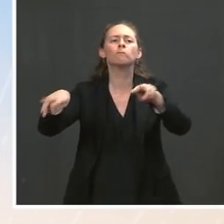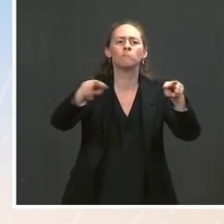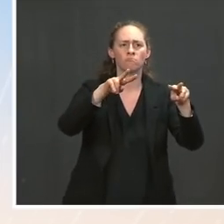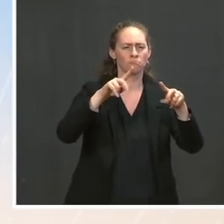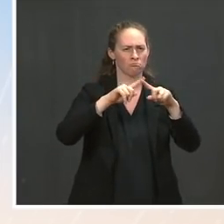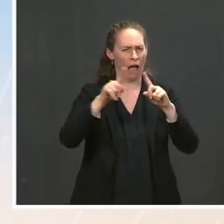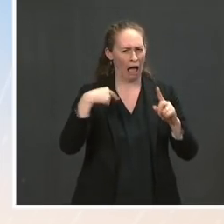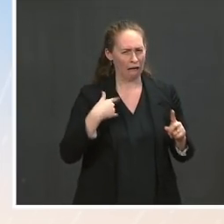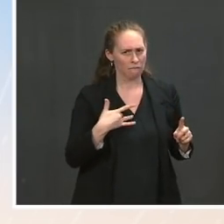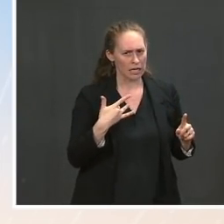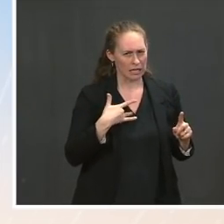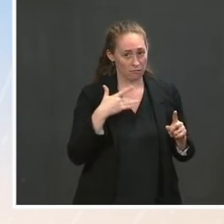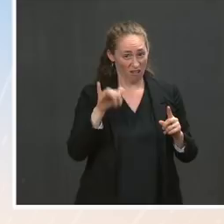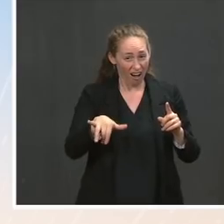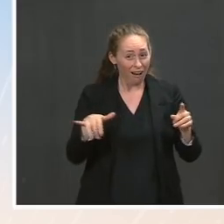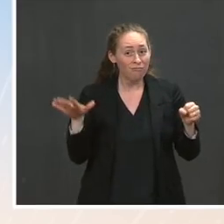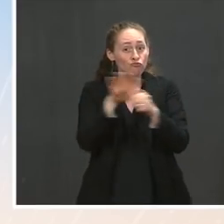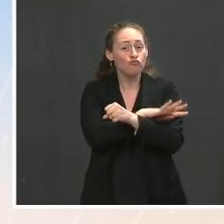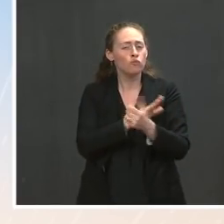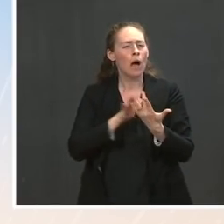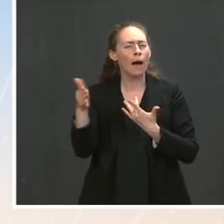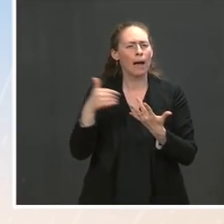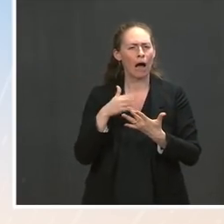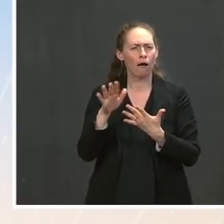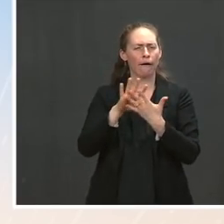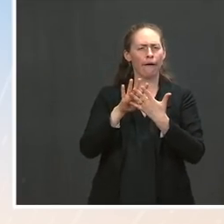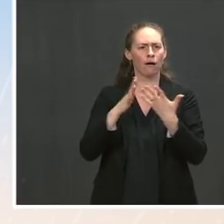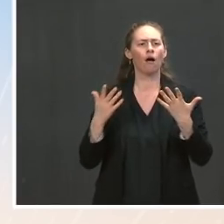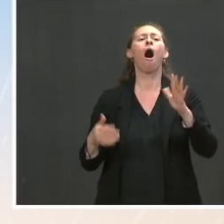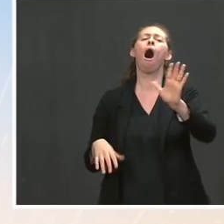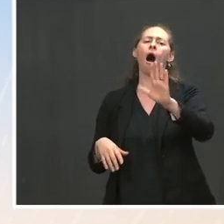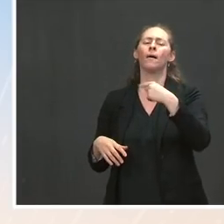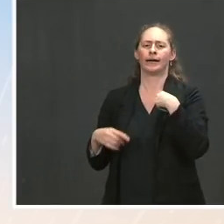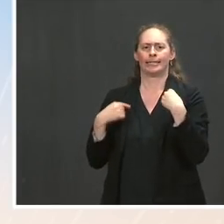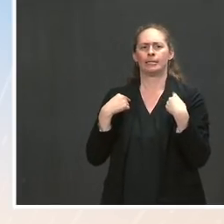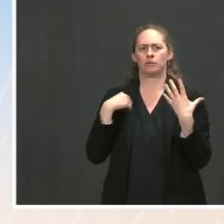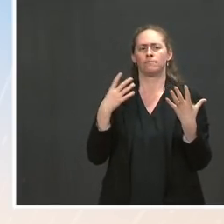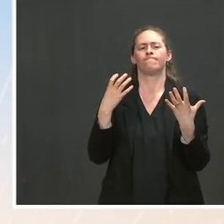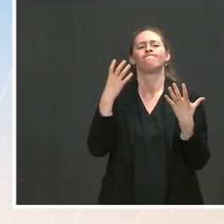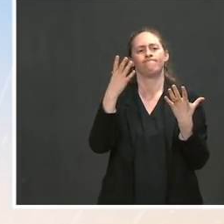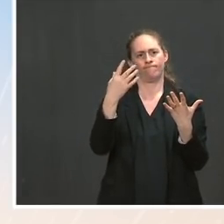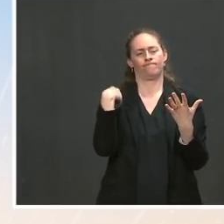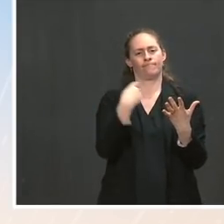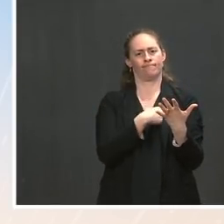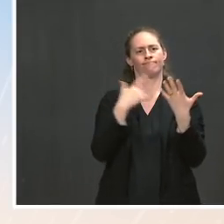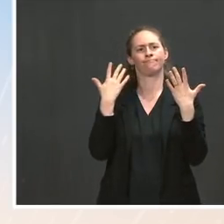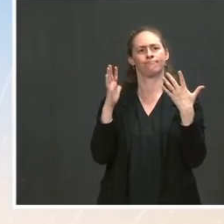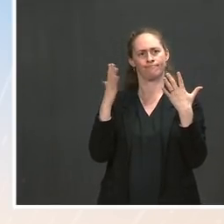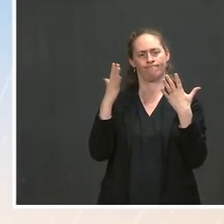I'll first say we did allow access including an NBC camera exclusively into the shelter facility on Wednesday,